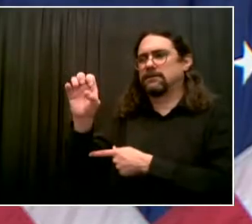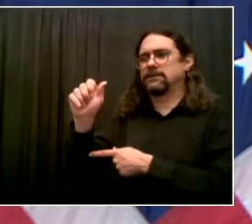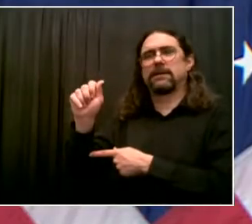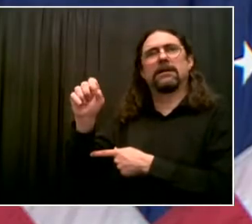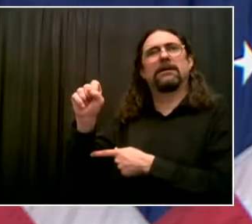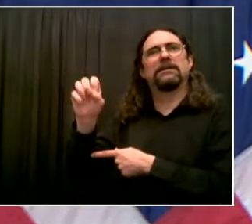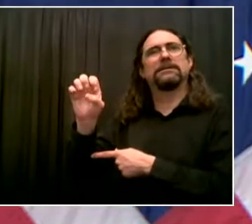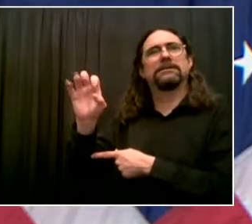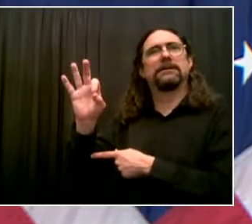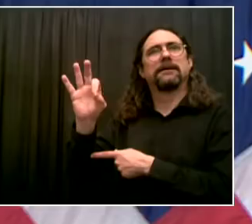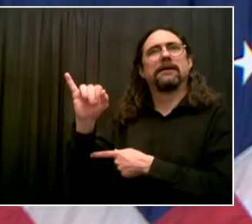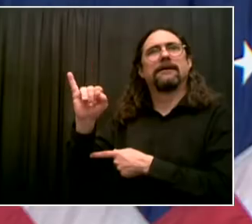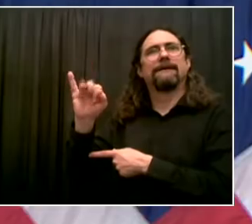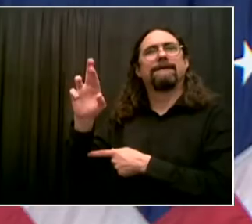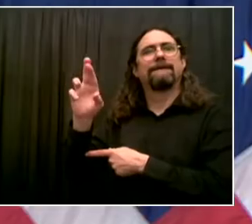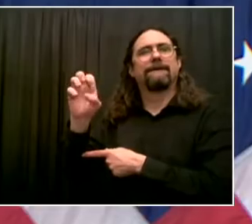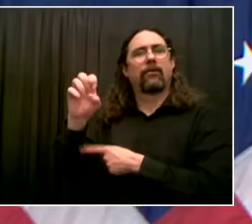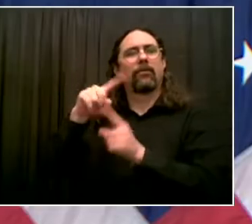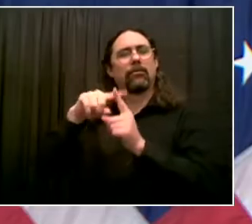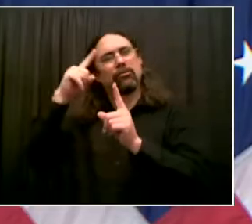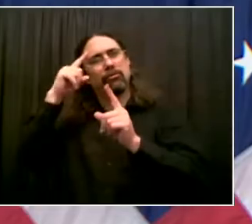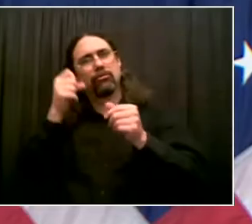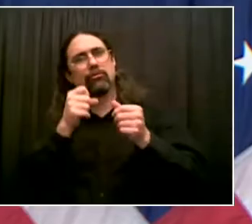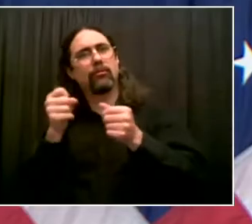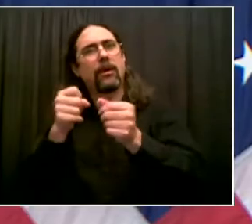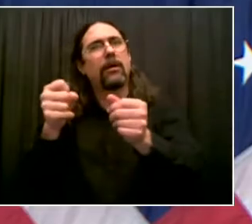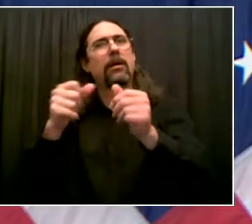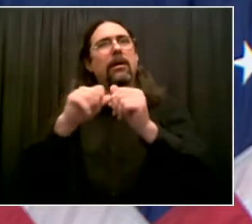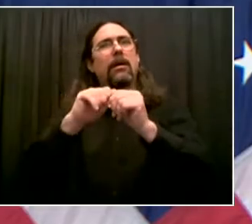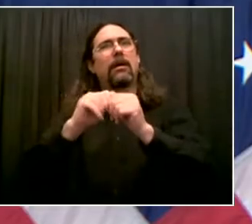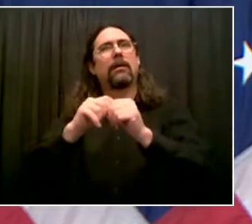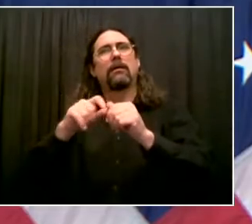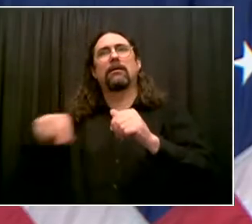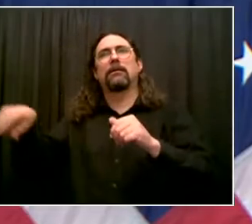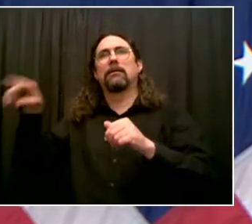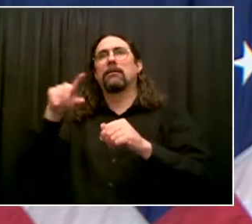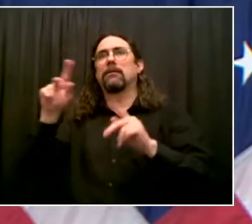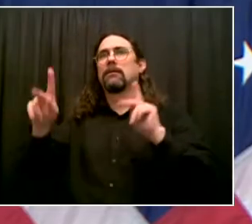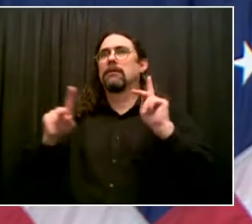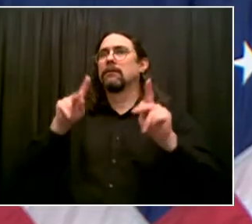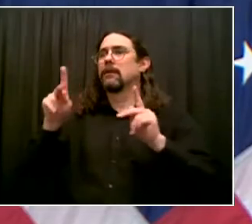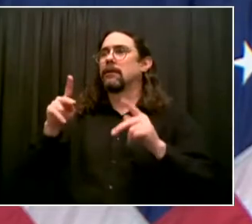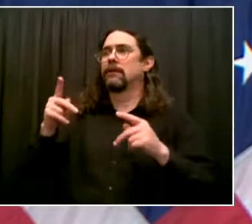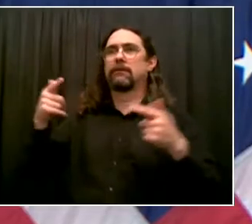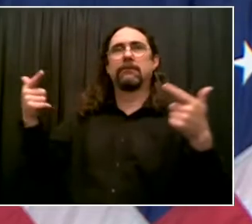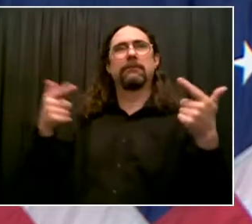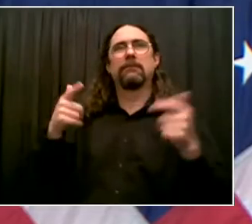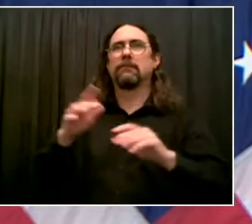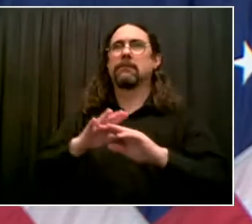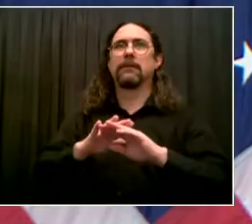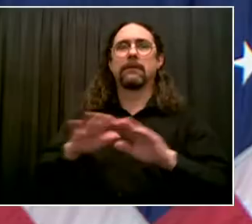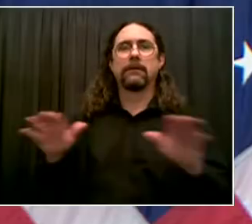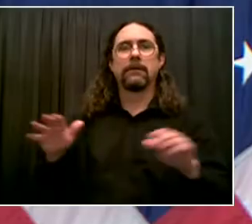GANG MOTIVATED VIOLENCE AND CEASE FIRE IS A BIG STRATEGY, WORKING ON COMMUNITIES OF